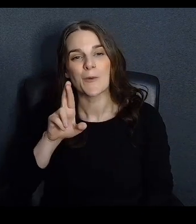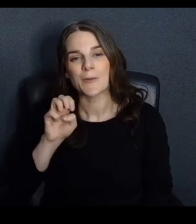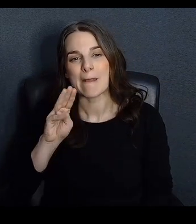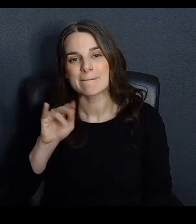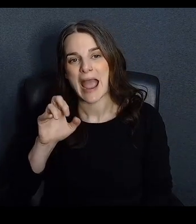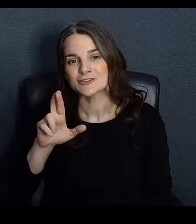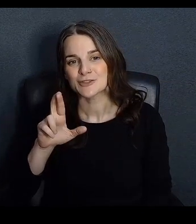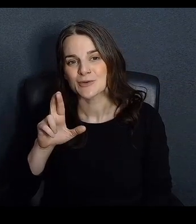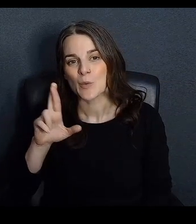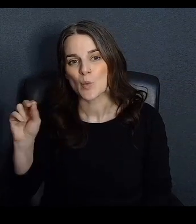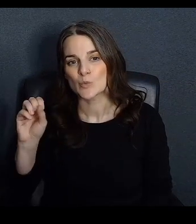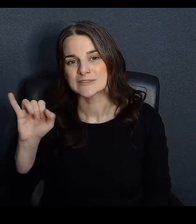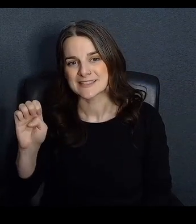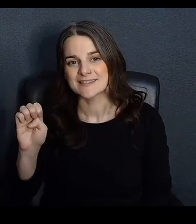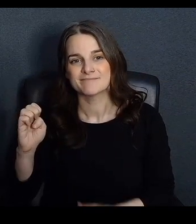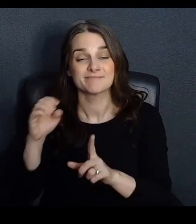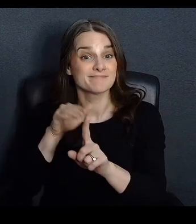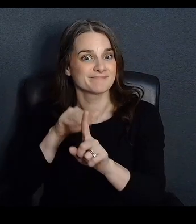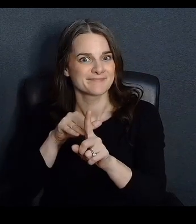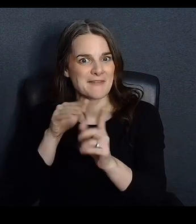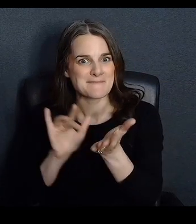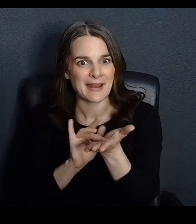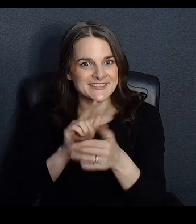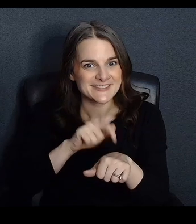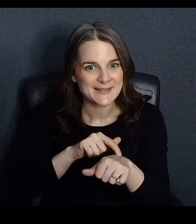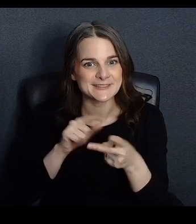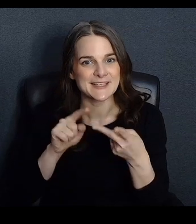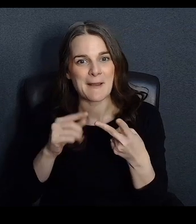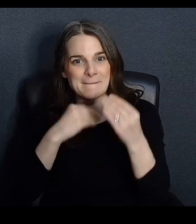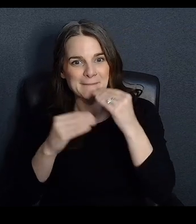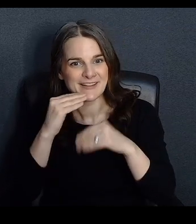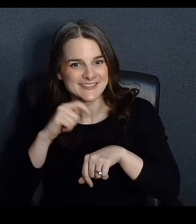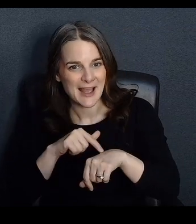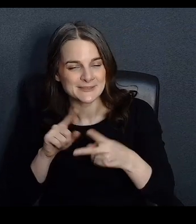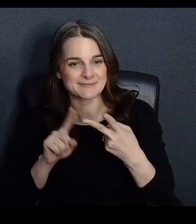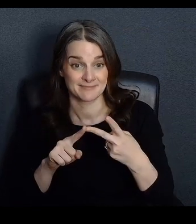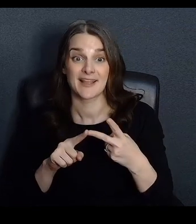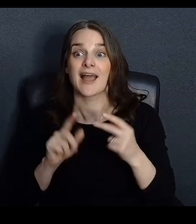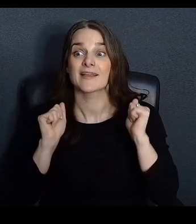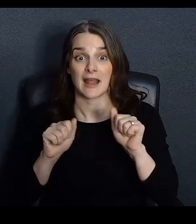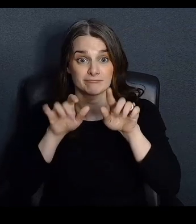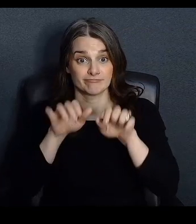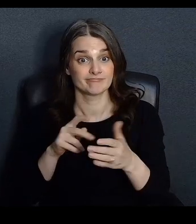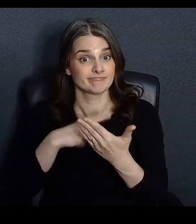to remind them of their medication times and their meal times. And again, those can be programmed right into the device.